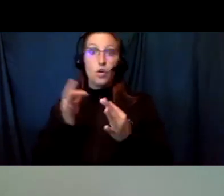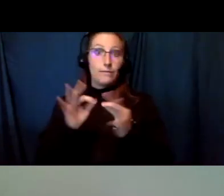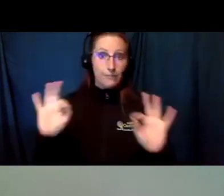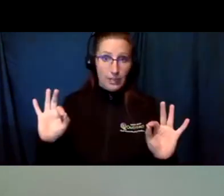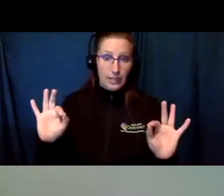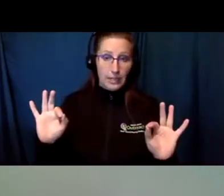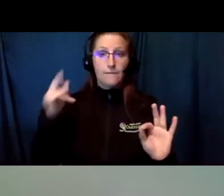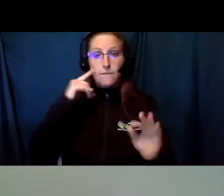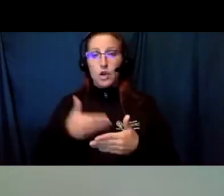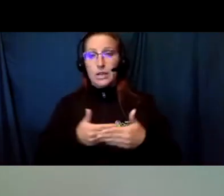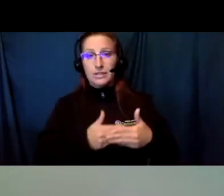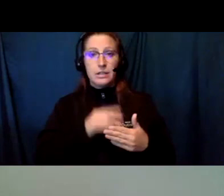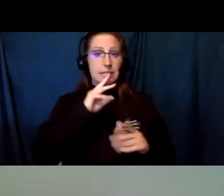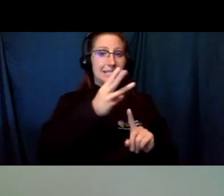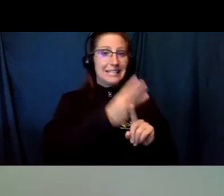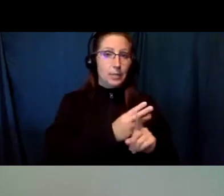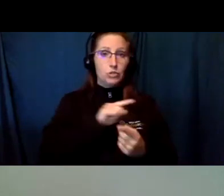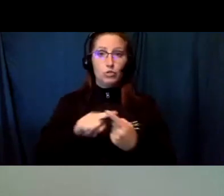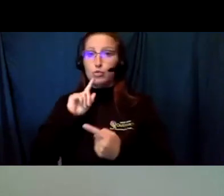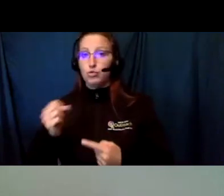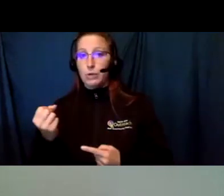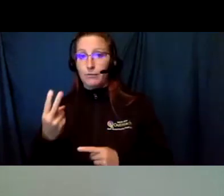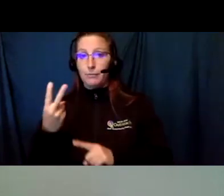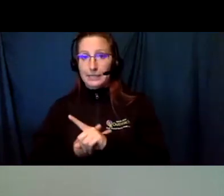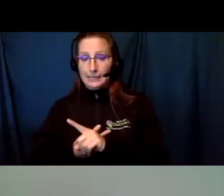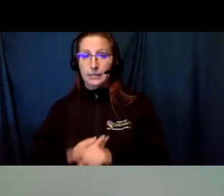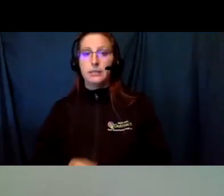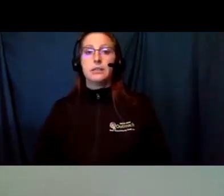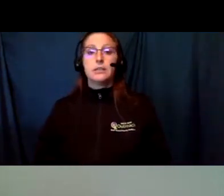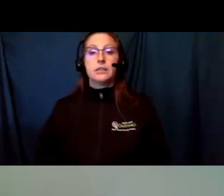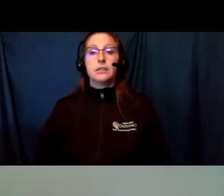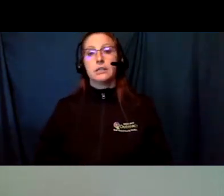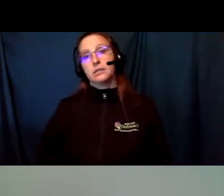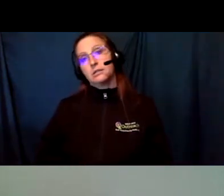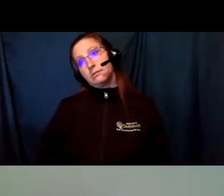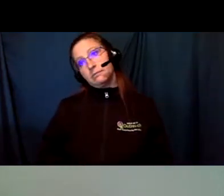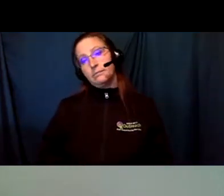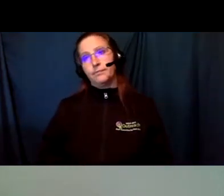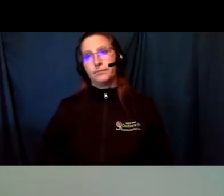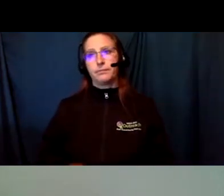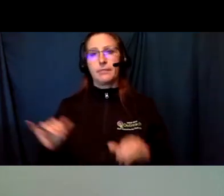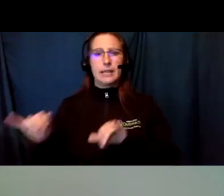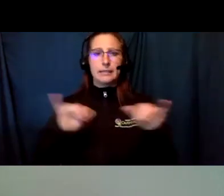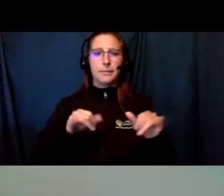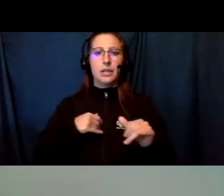infants age six months to 12 months. And similar to like the newborn hearing screening,